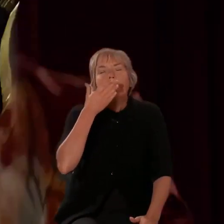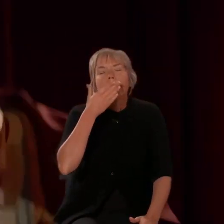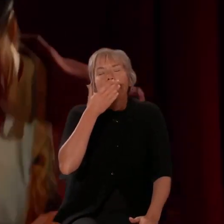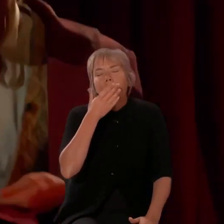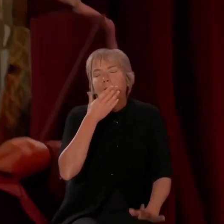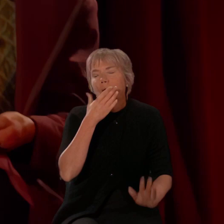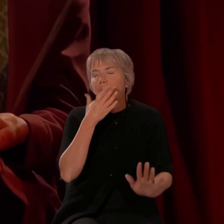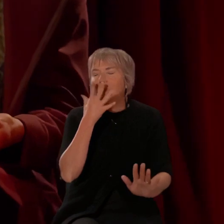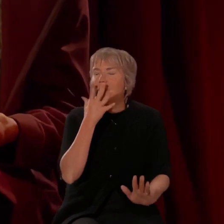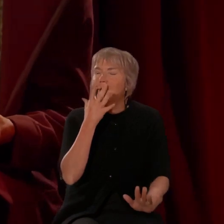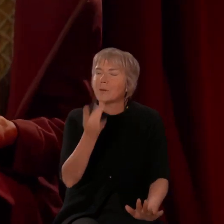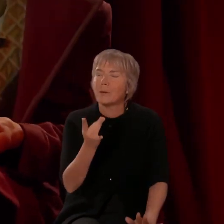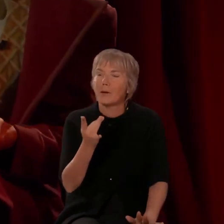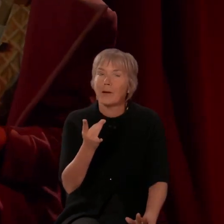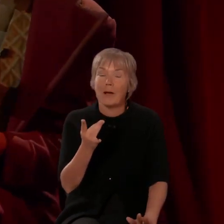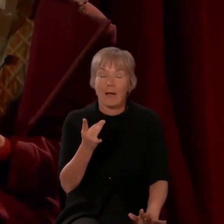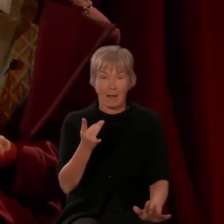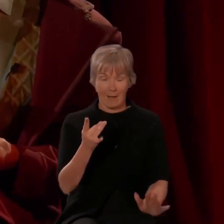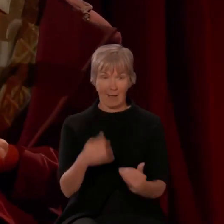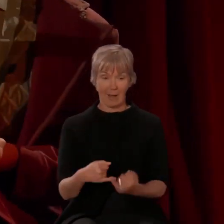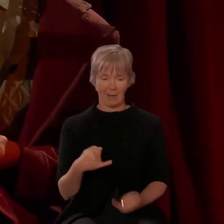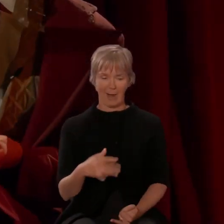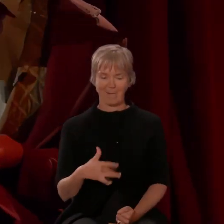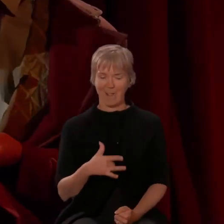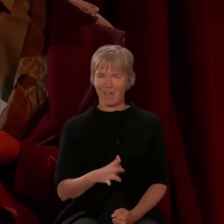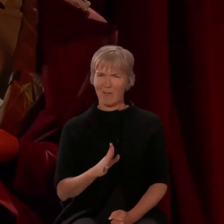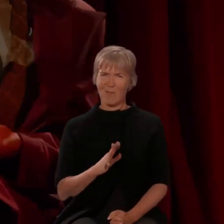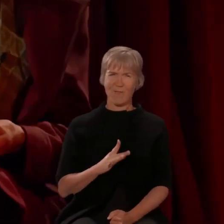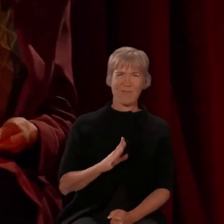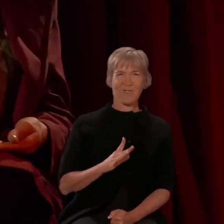The boy had made it to heaven. Ichabod was in his glory,